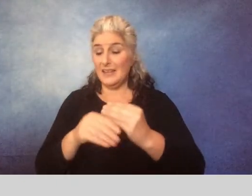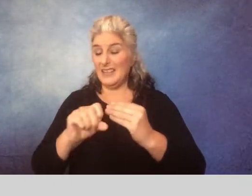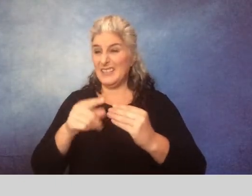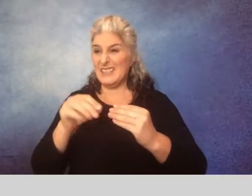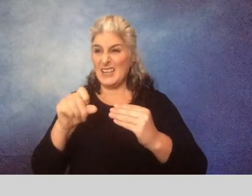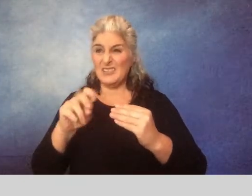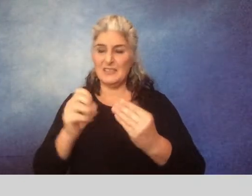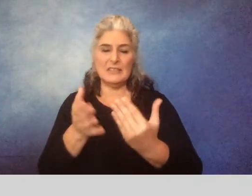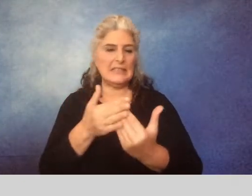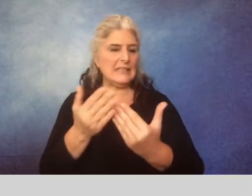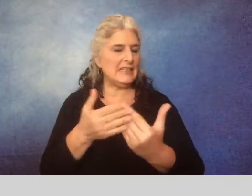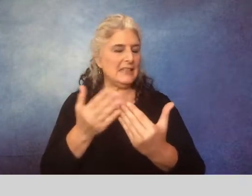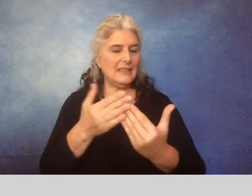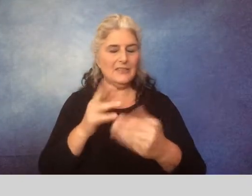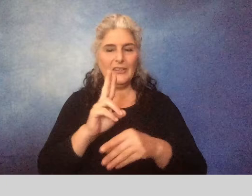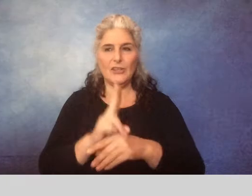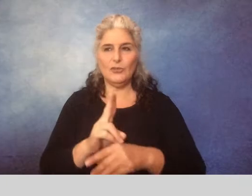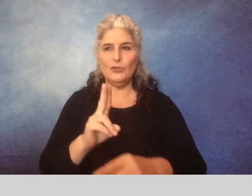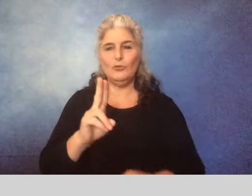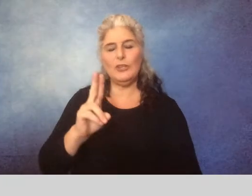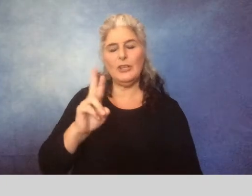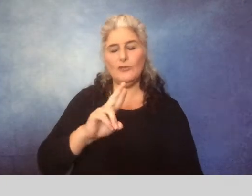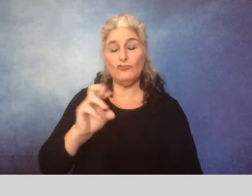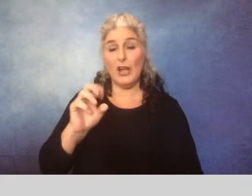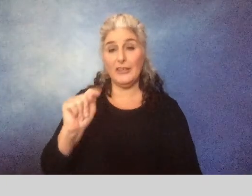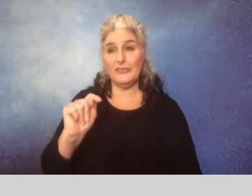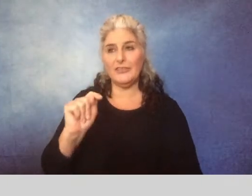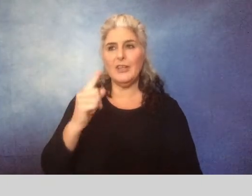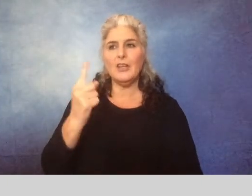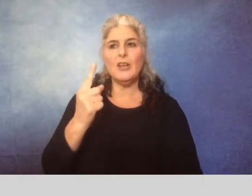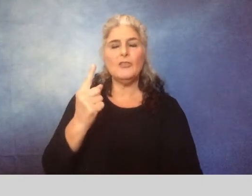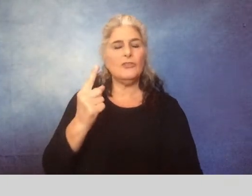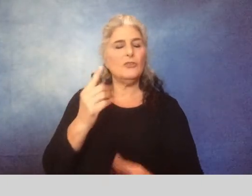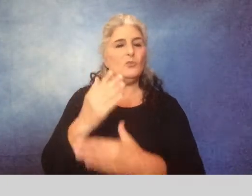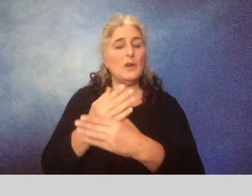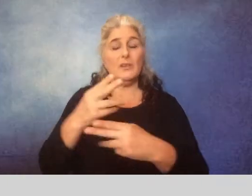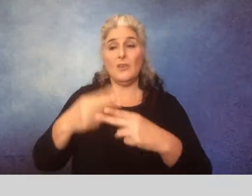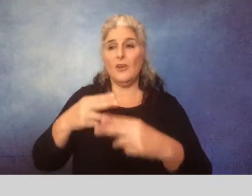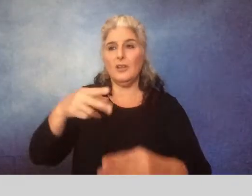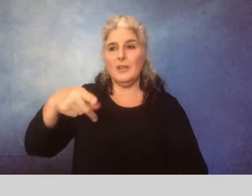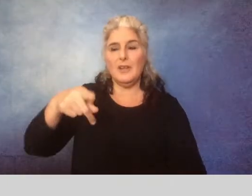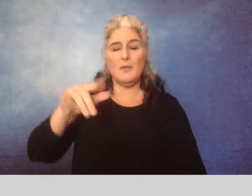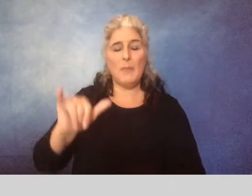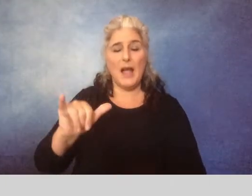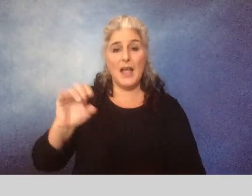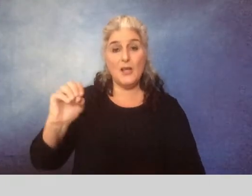There's a crate called "PyO3" that exist just to do this, and it's pretty simple to use.